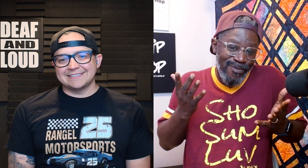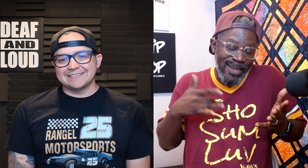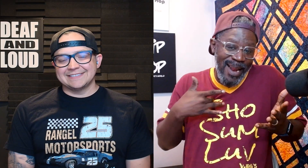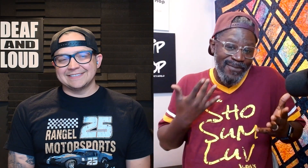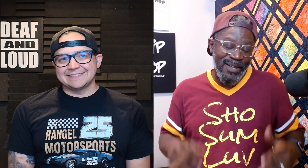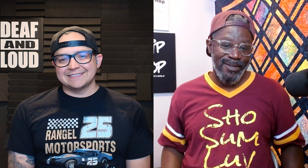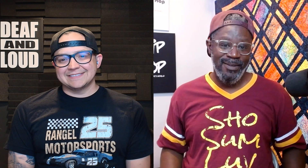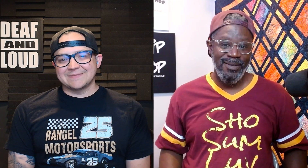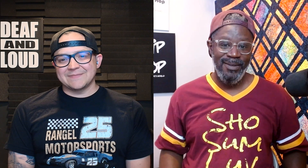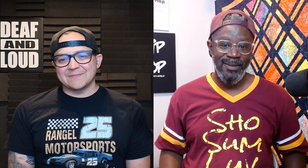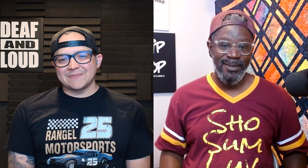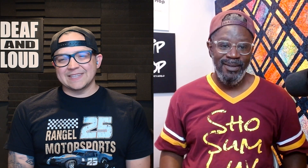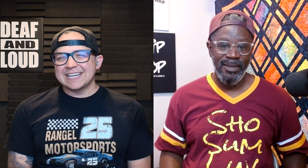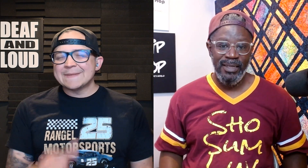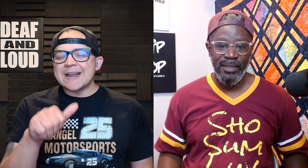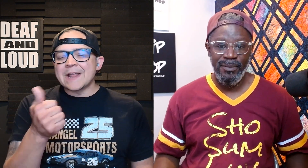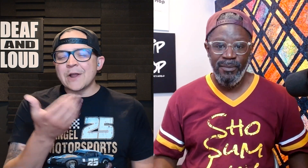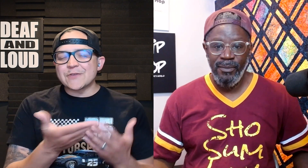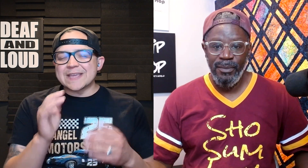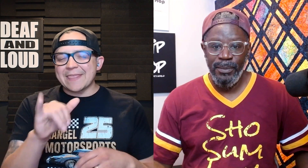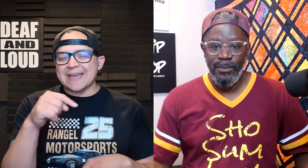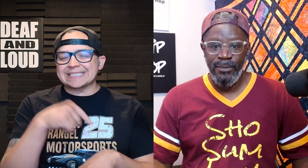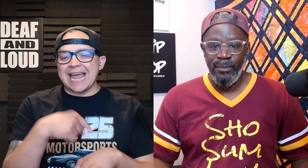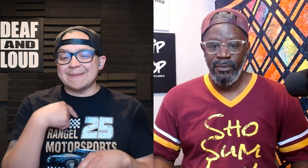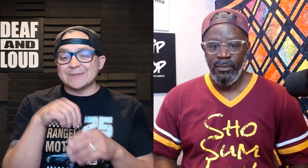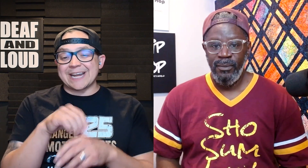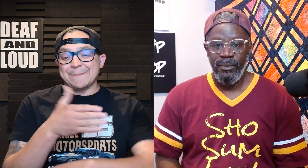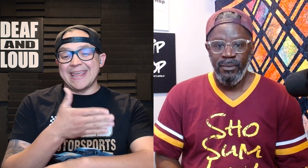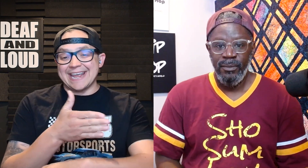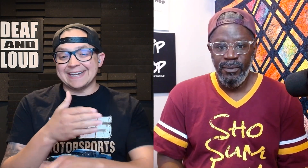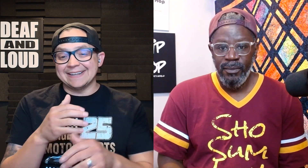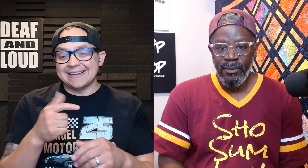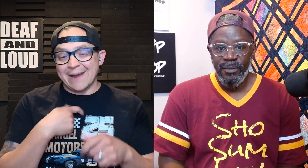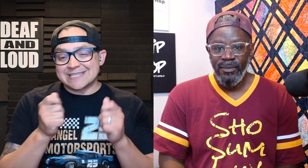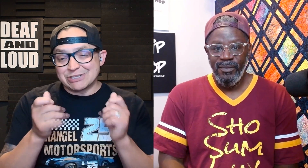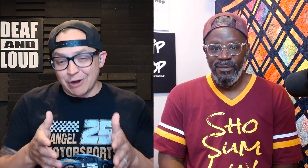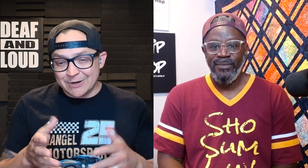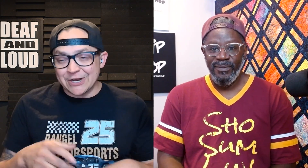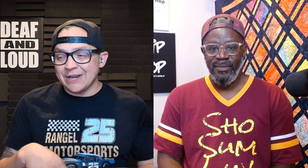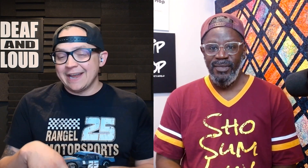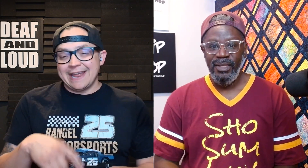That's how I feel. I mean, another thing, at that time, I was in a band. I was the drummer.